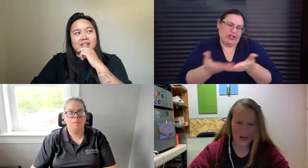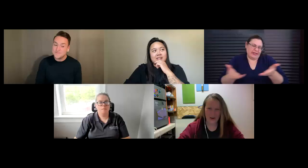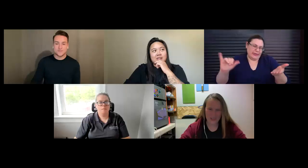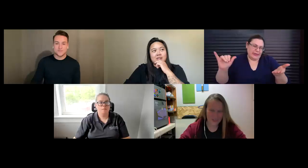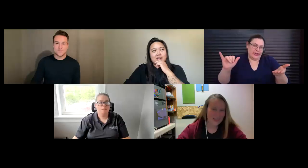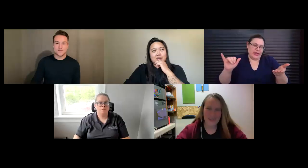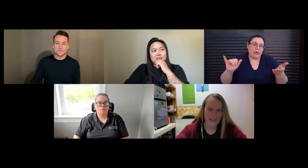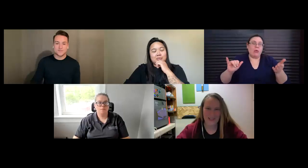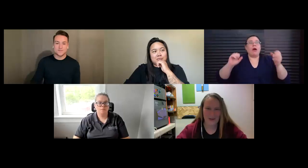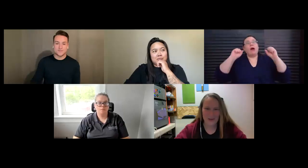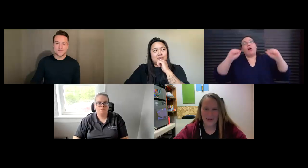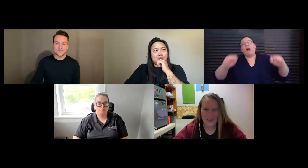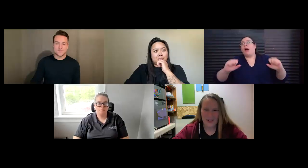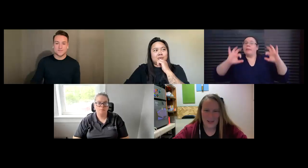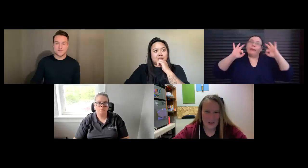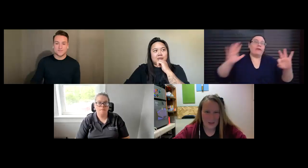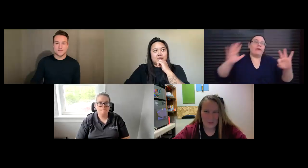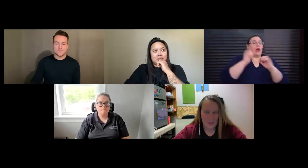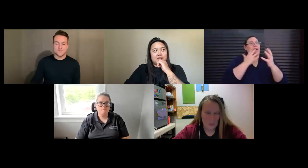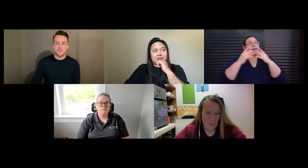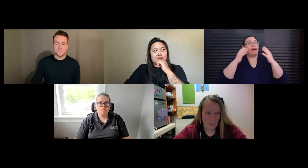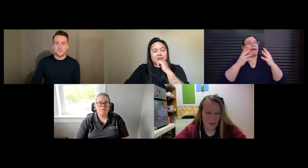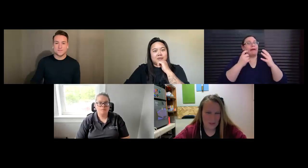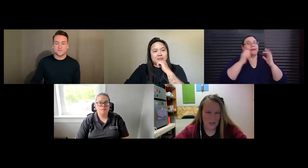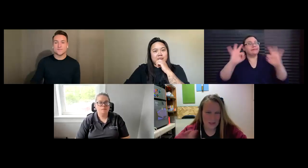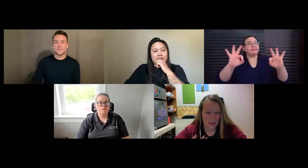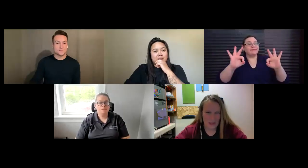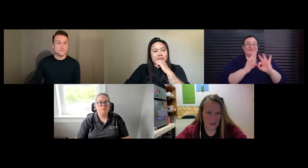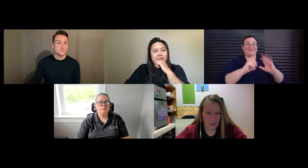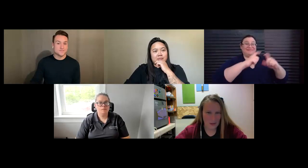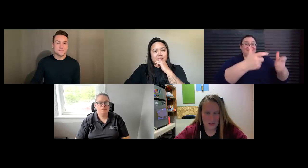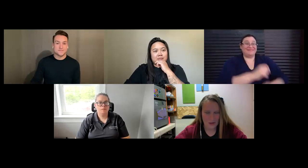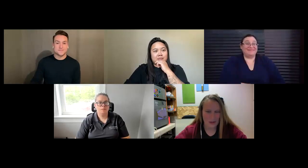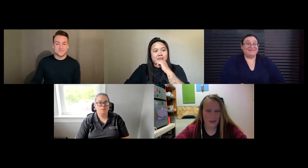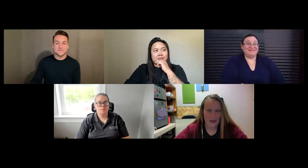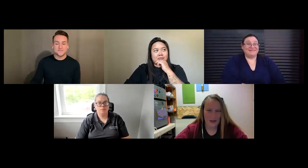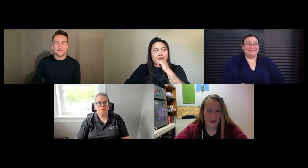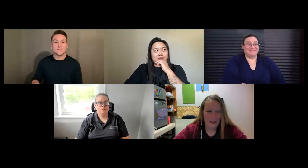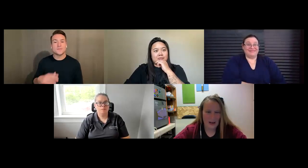I know how to do stained glass now. That's how it got started.